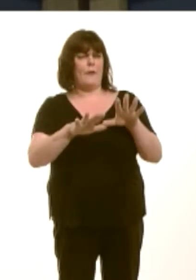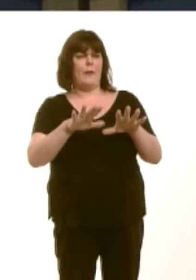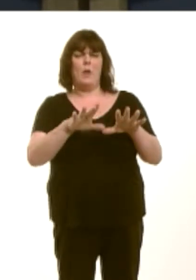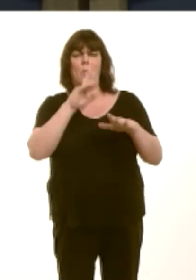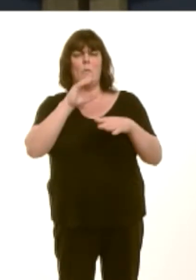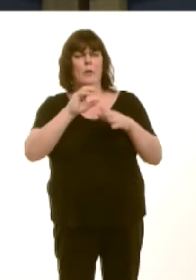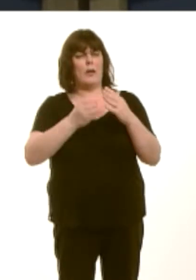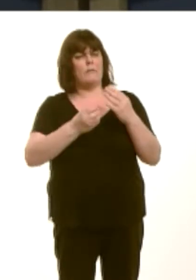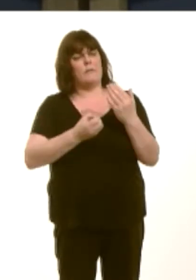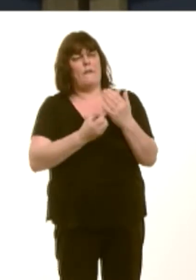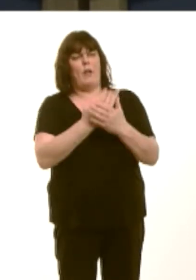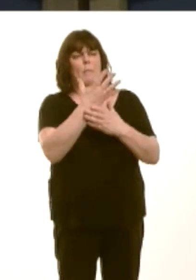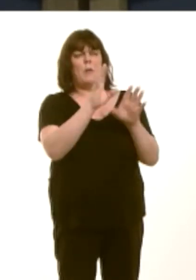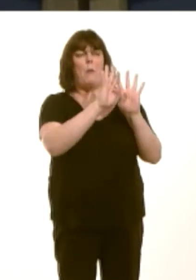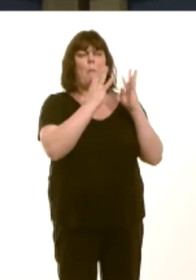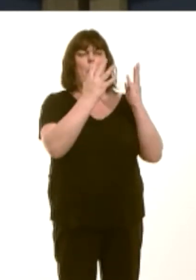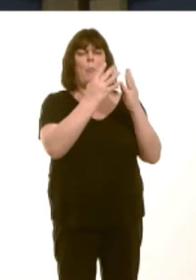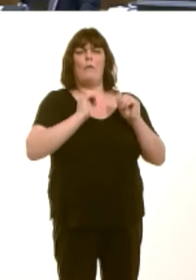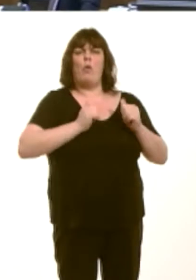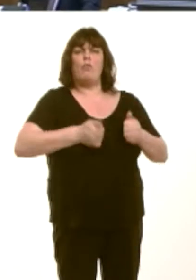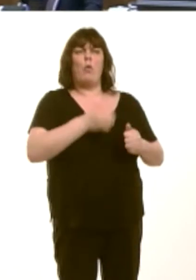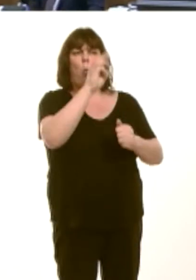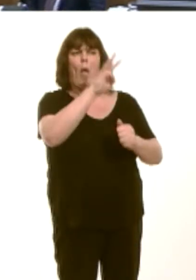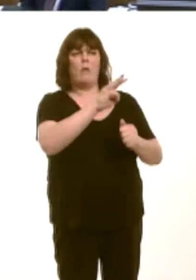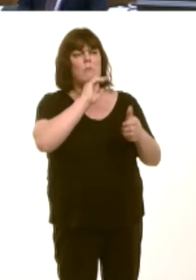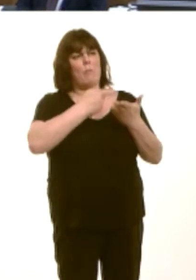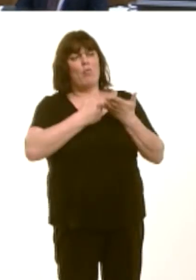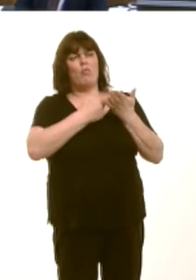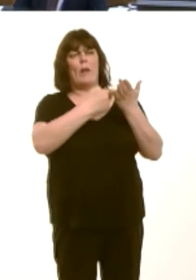board for rural Wales in order to promote the economy and, possibly, to promote the Welsh language simultaneously?